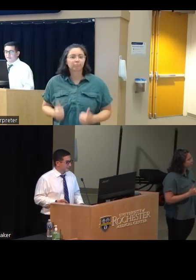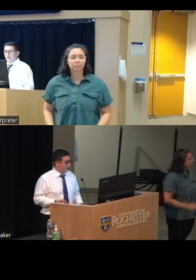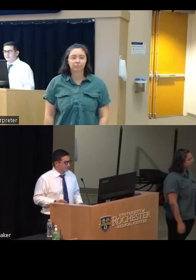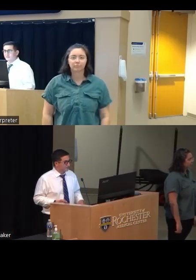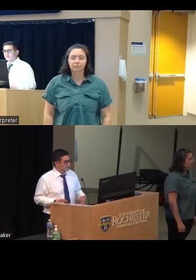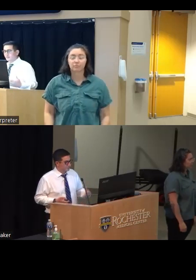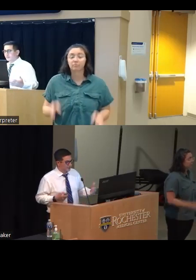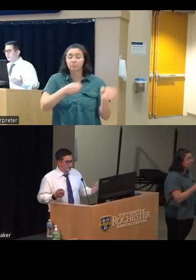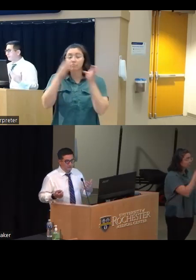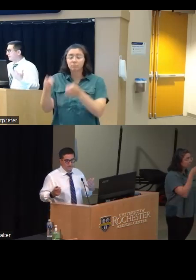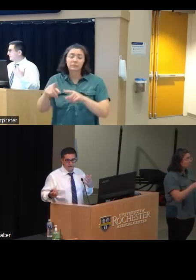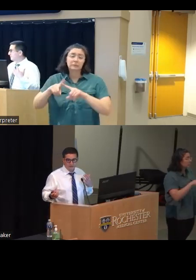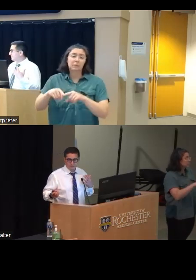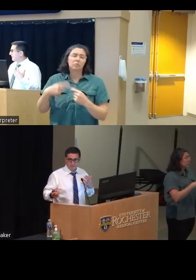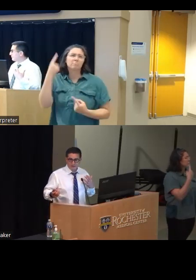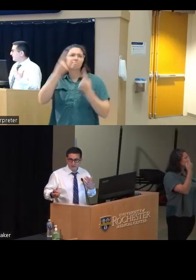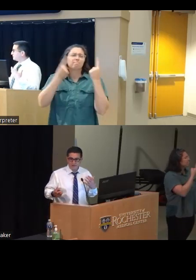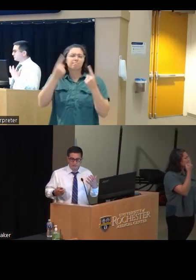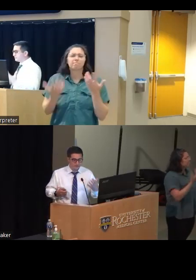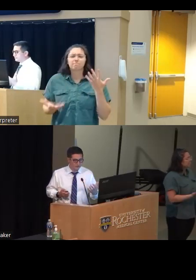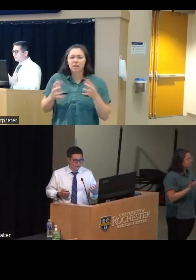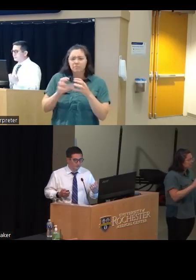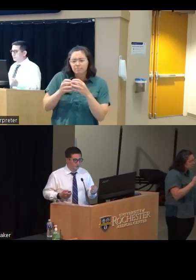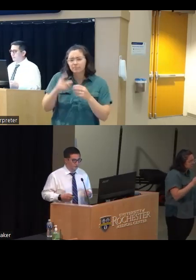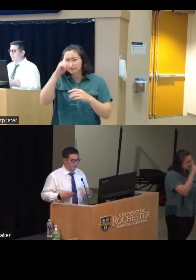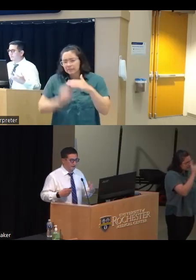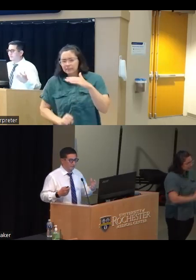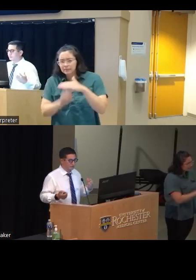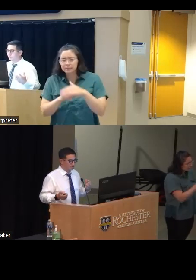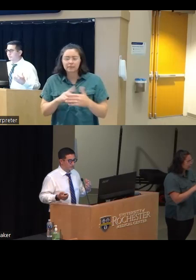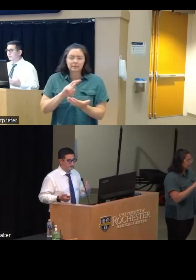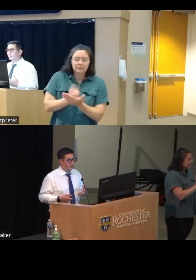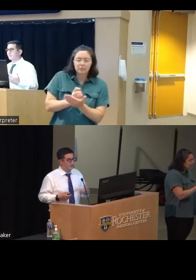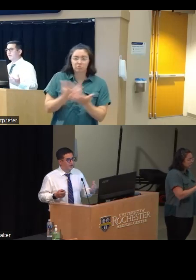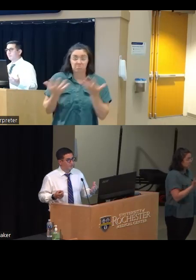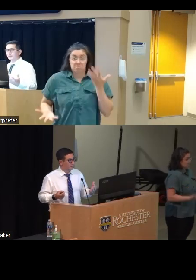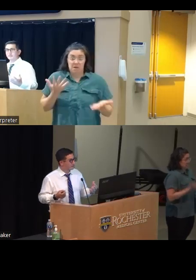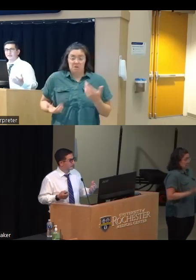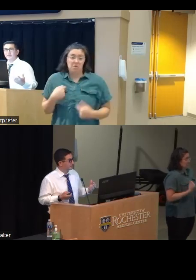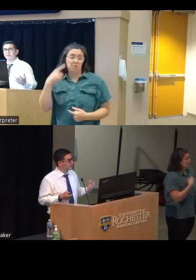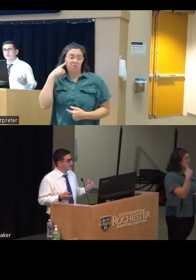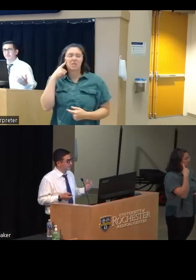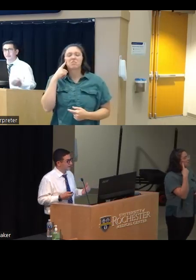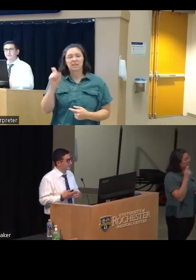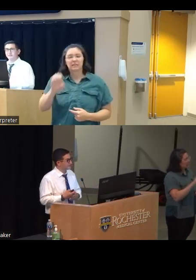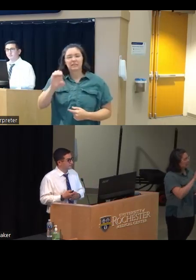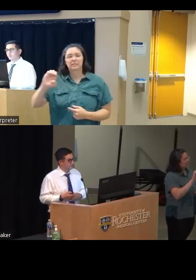and then lastly depending on if you're thinking this might be migraines or seizures or they might have been a stroke then you're thinking about it I need to get an EEG right I need to see